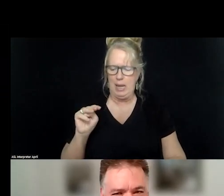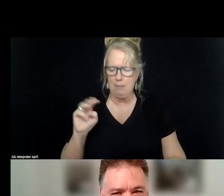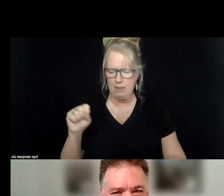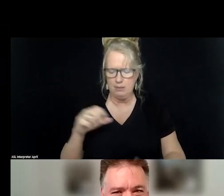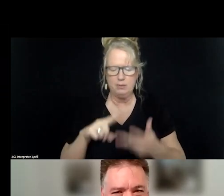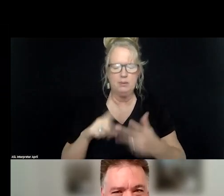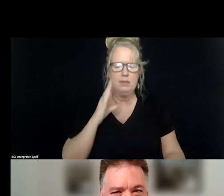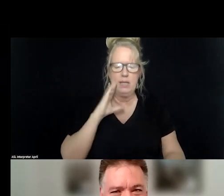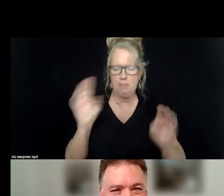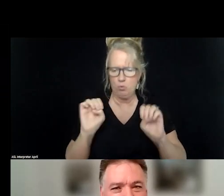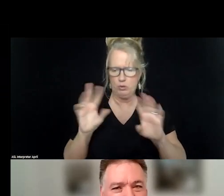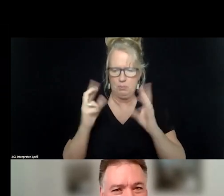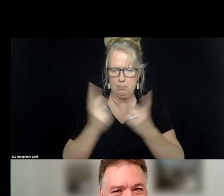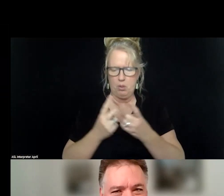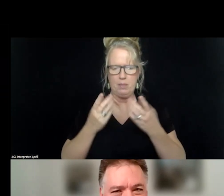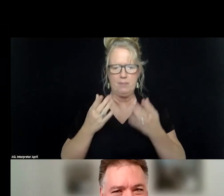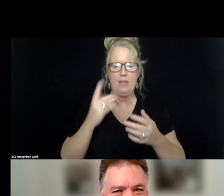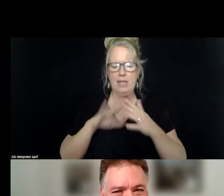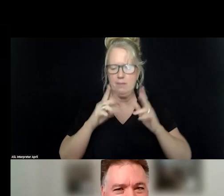DEPARTMENTS.